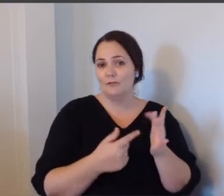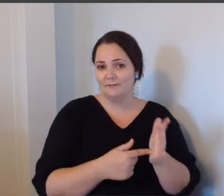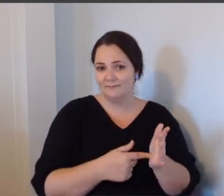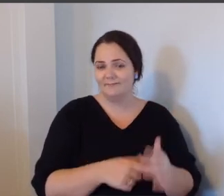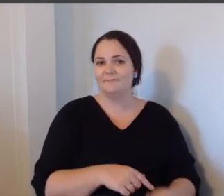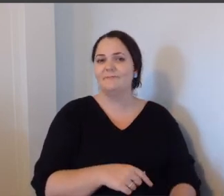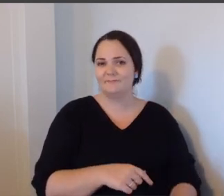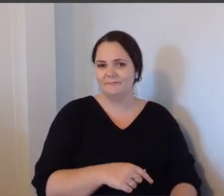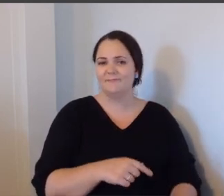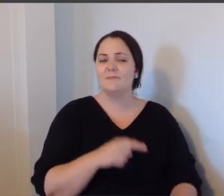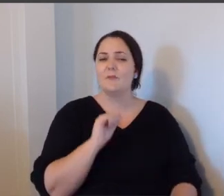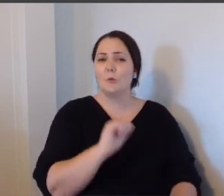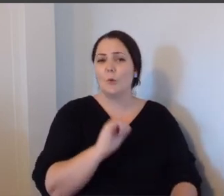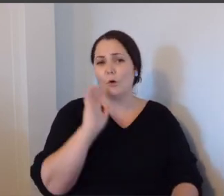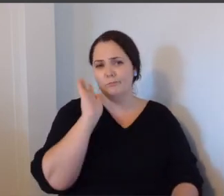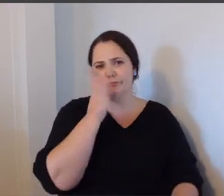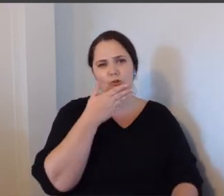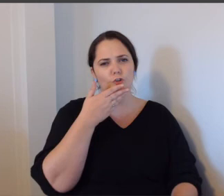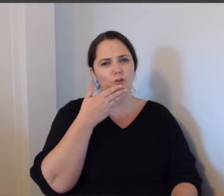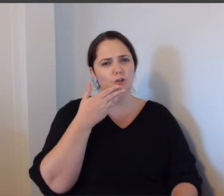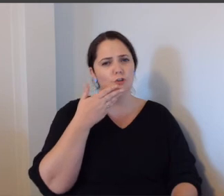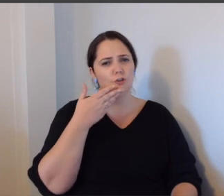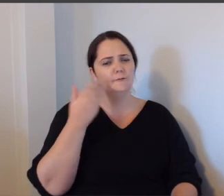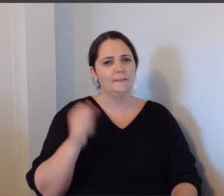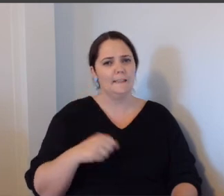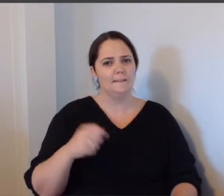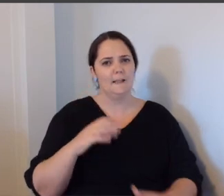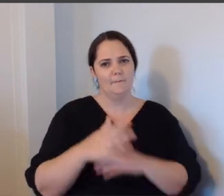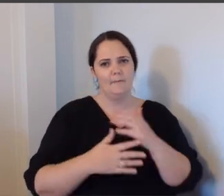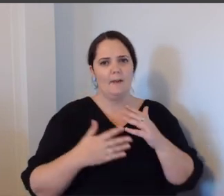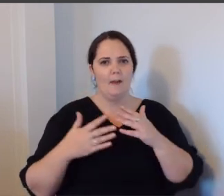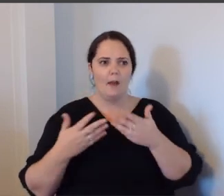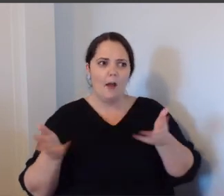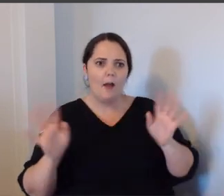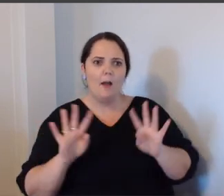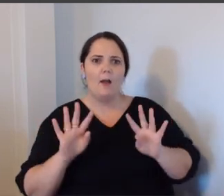was very much part of her popular appeal and just notice how fashionably well-dressed she is.